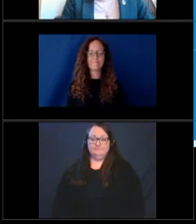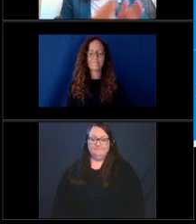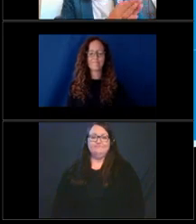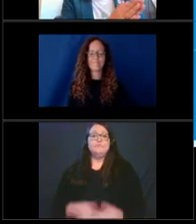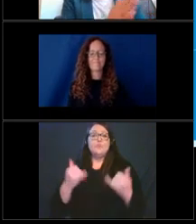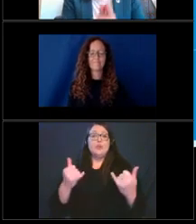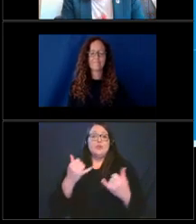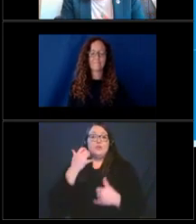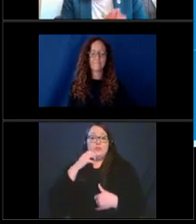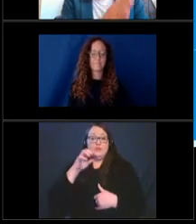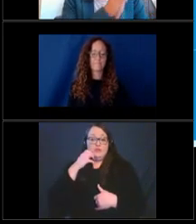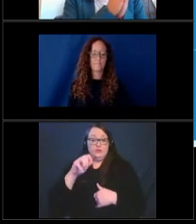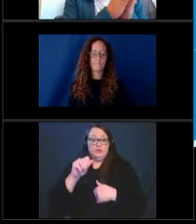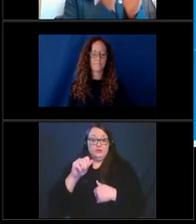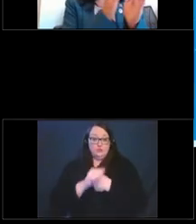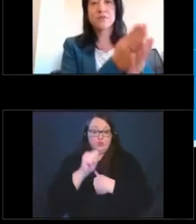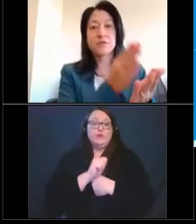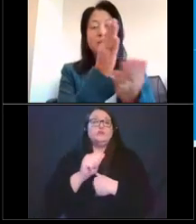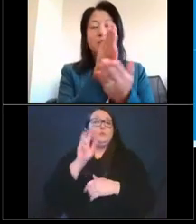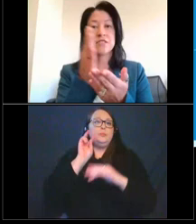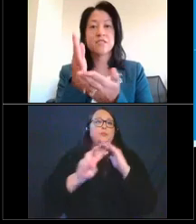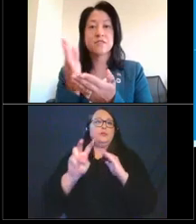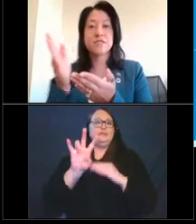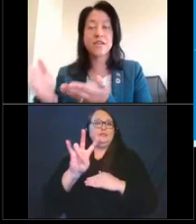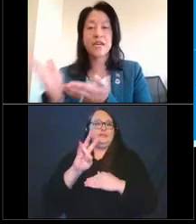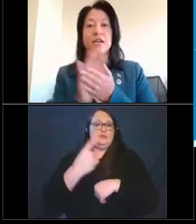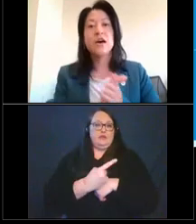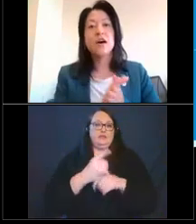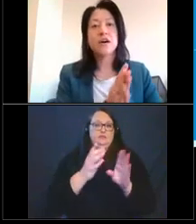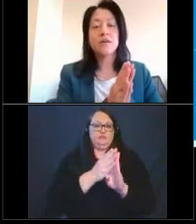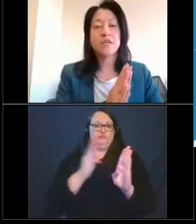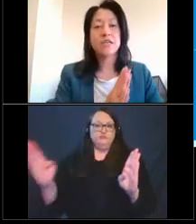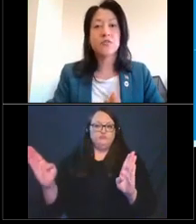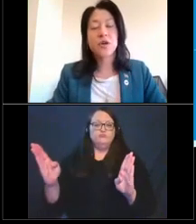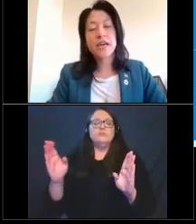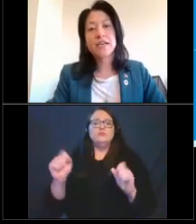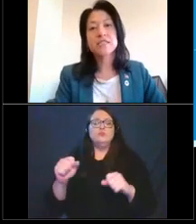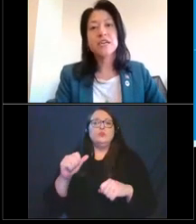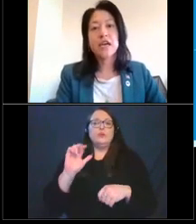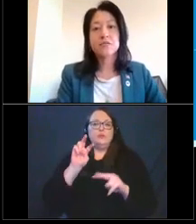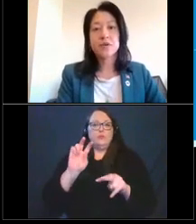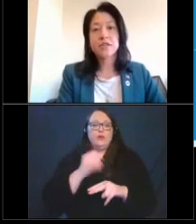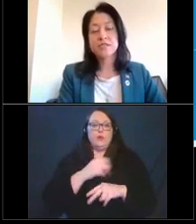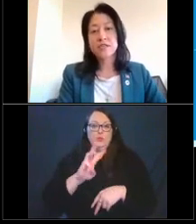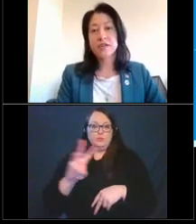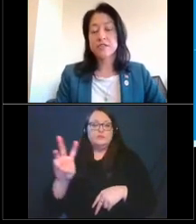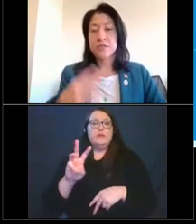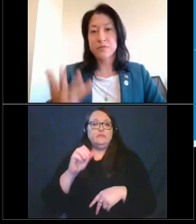so you can go to the website and click through every single day in the forecast, as well as